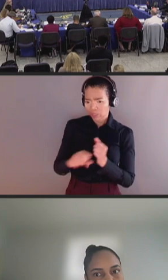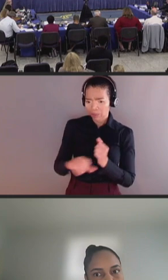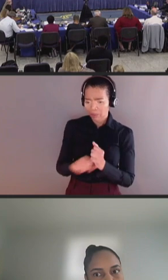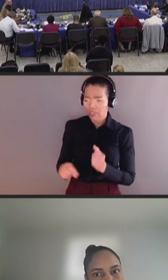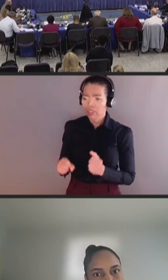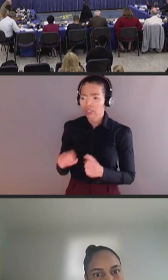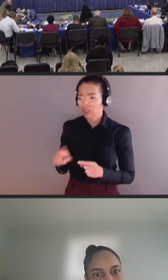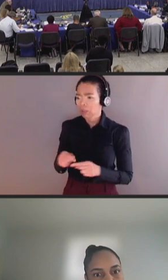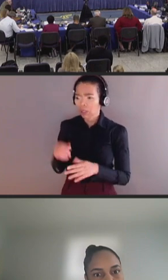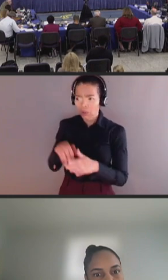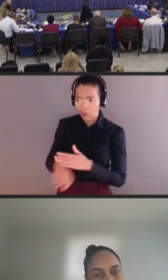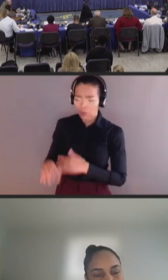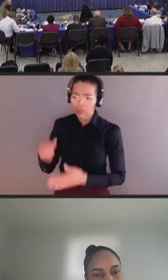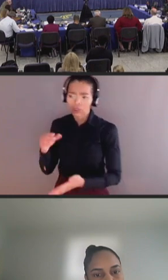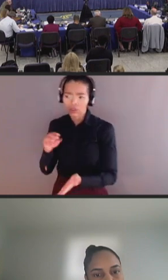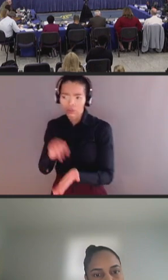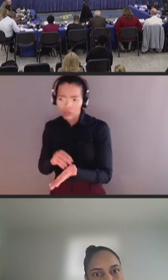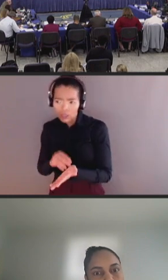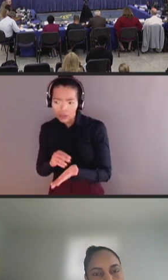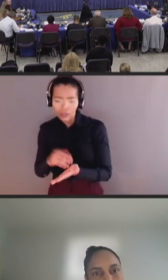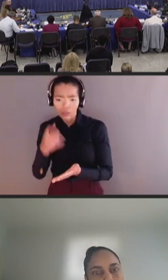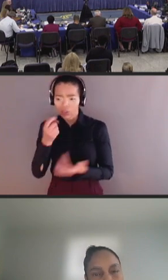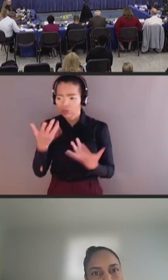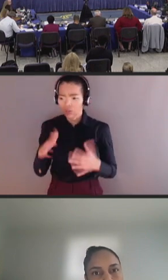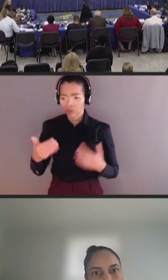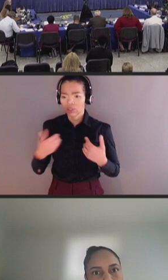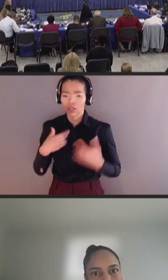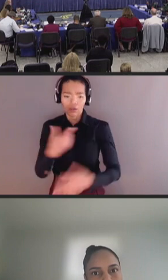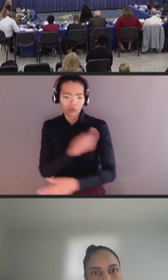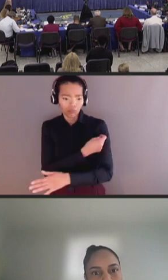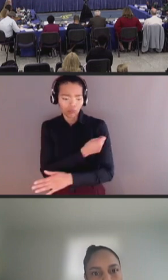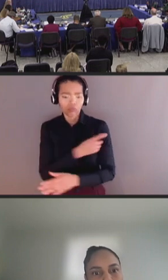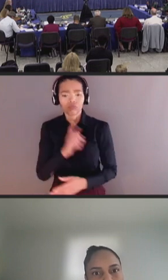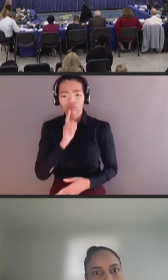they've already had the vaccine? I would imagine there are a lot of providers that are not aware